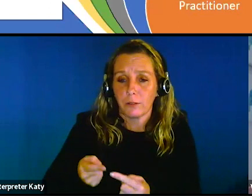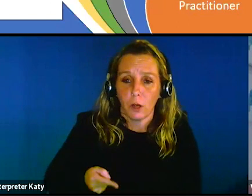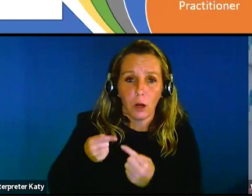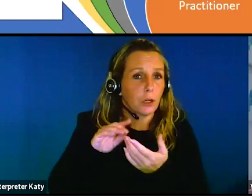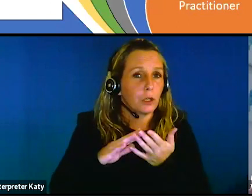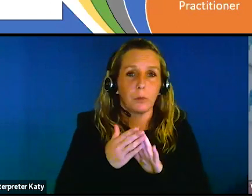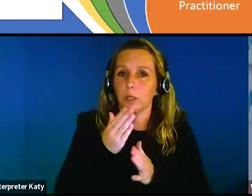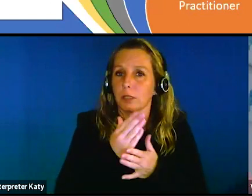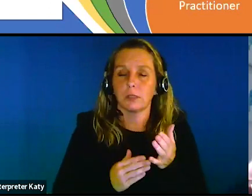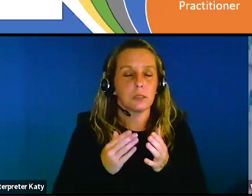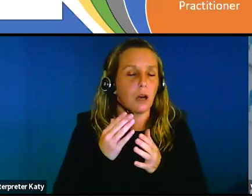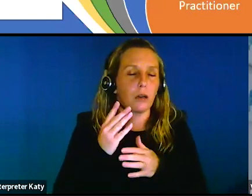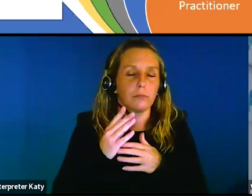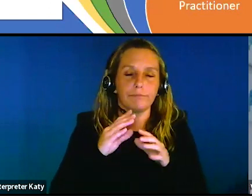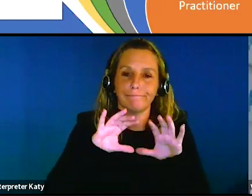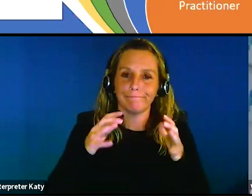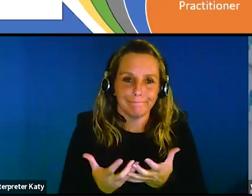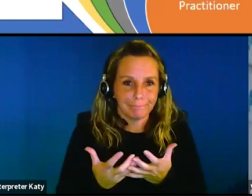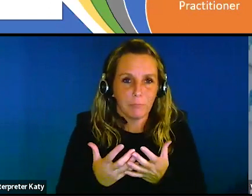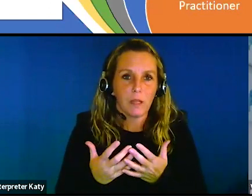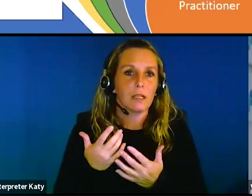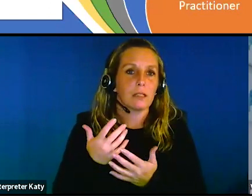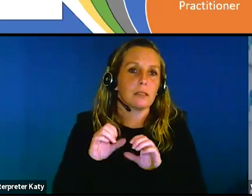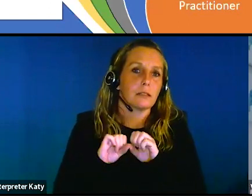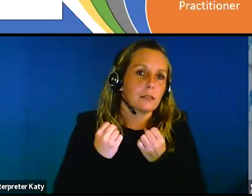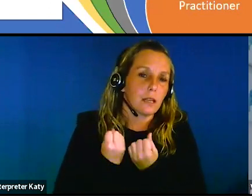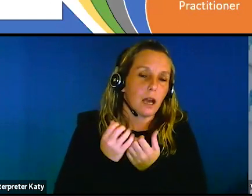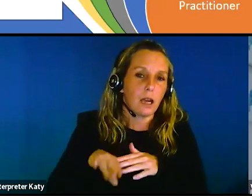Society all influencing why that person is there